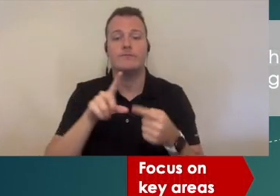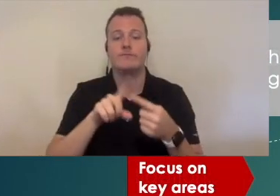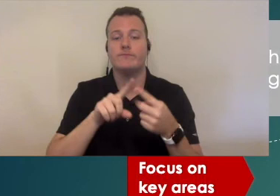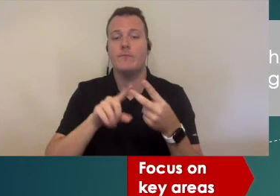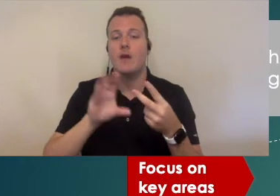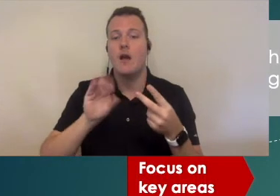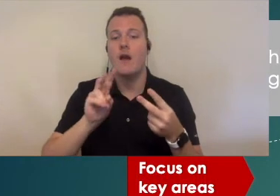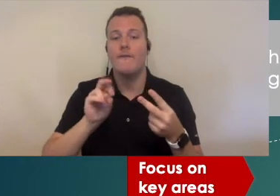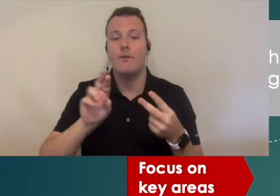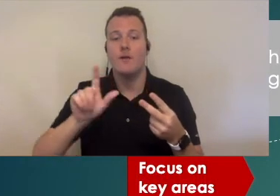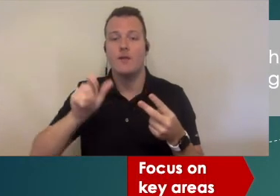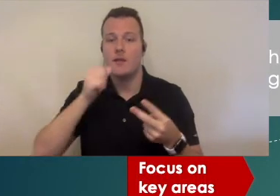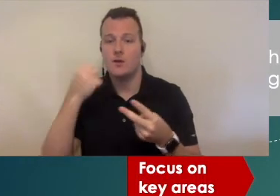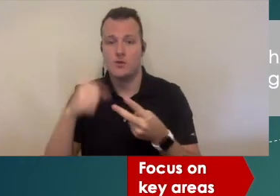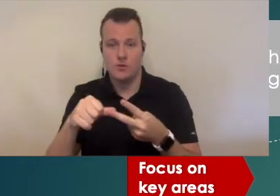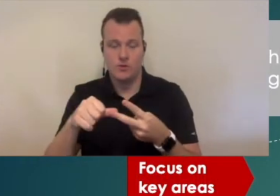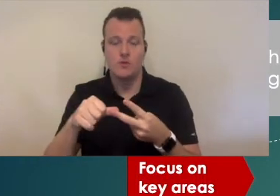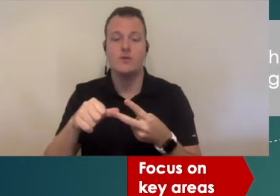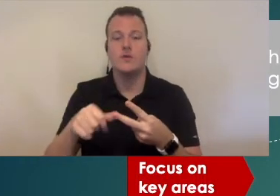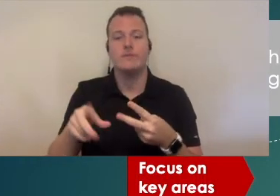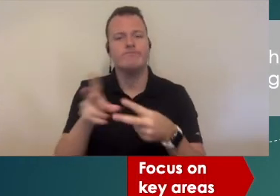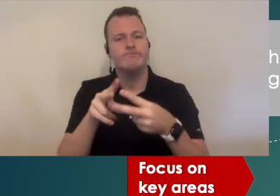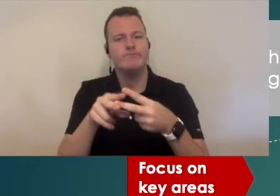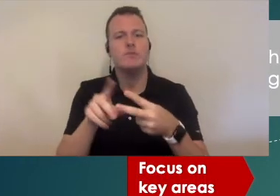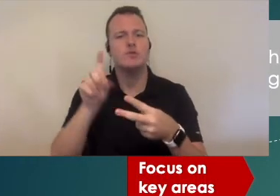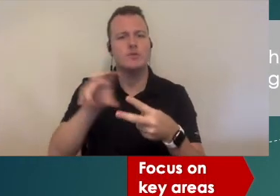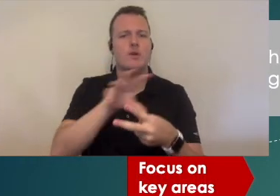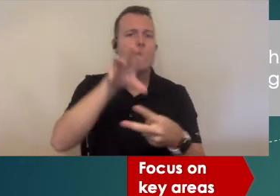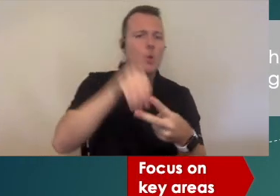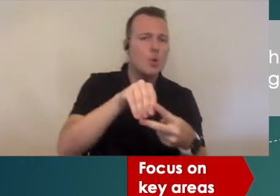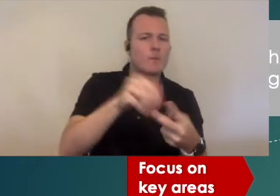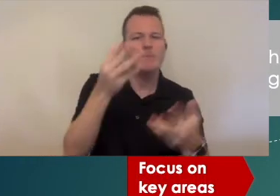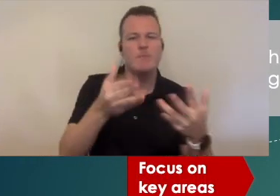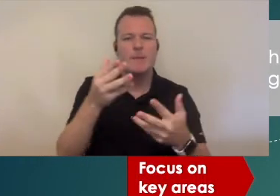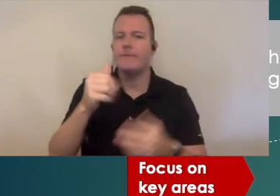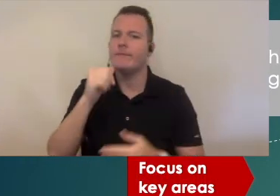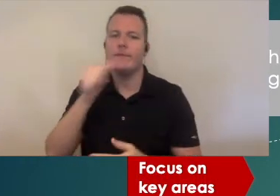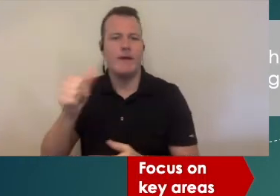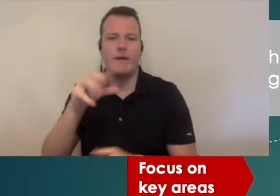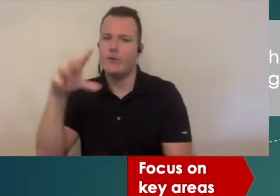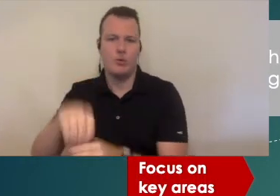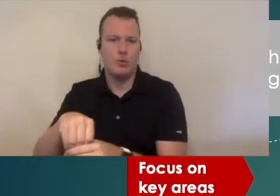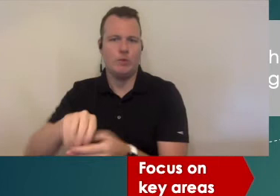letters and some different things to include, or maybe not include, in those. So